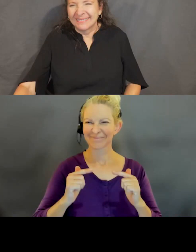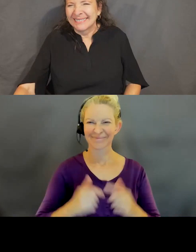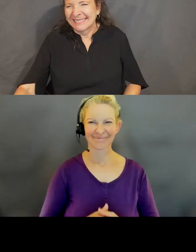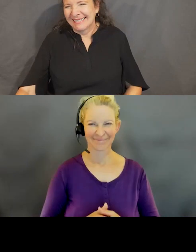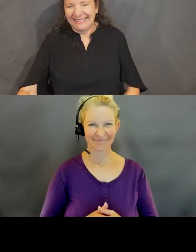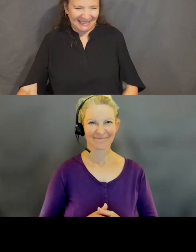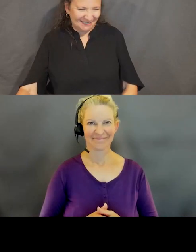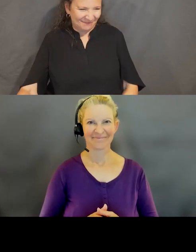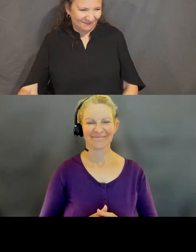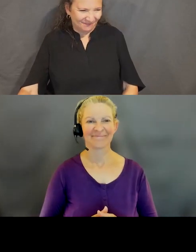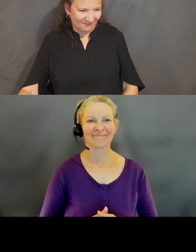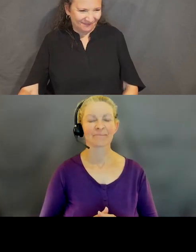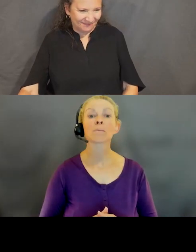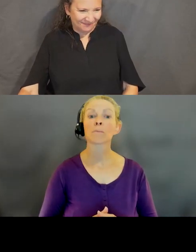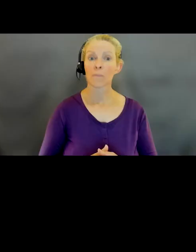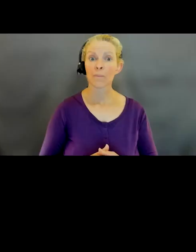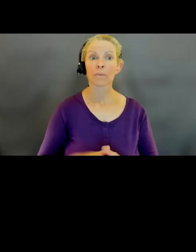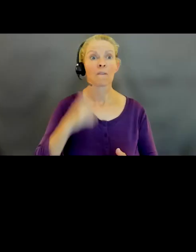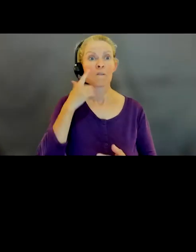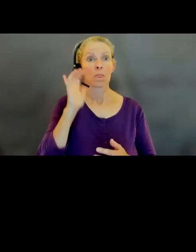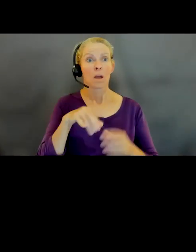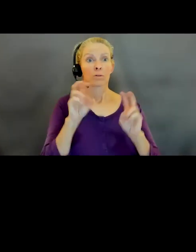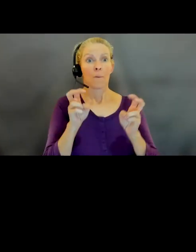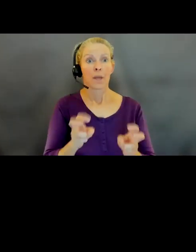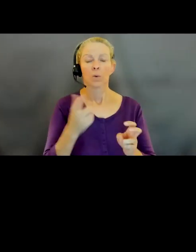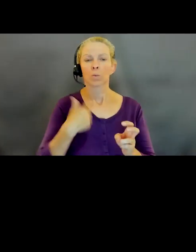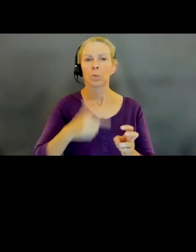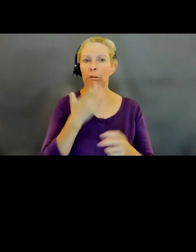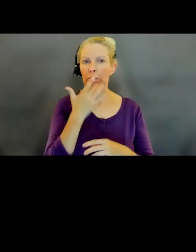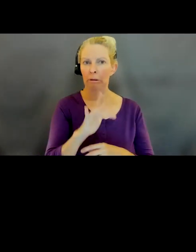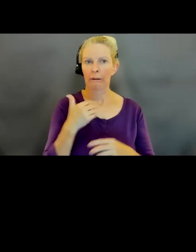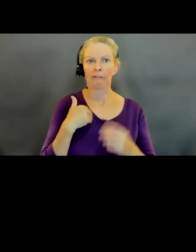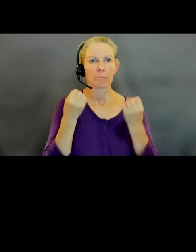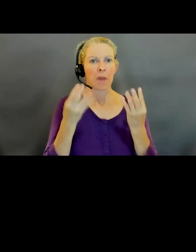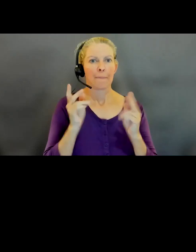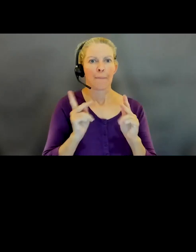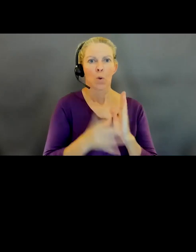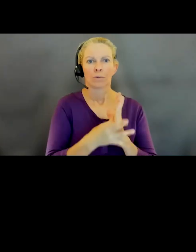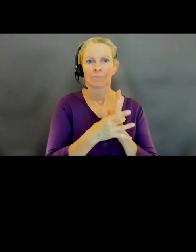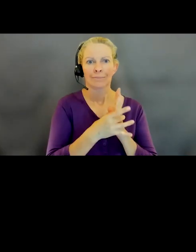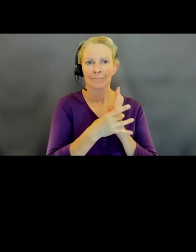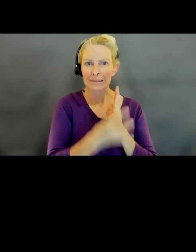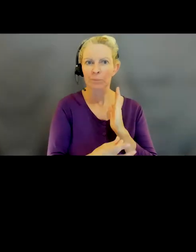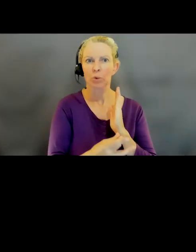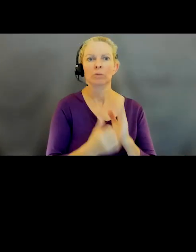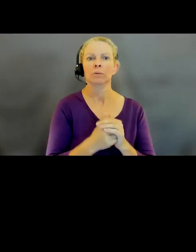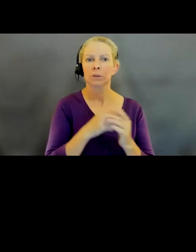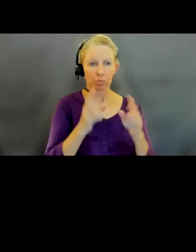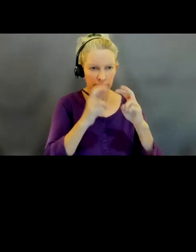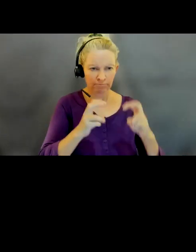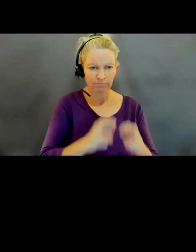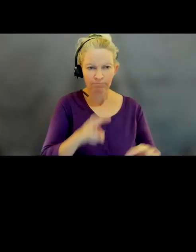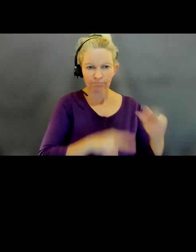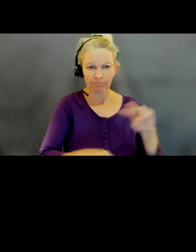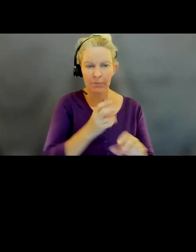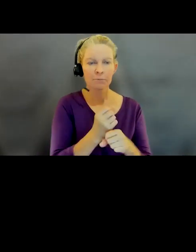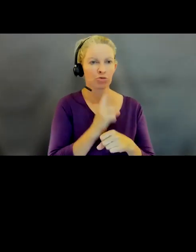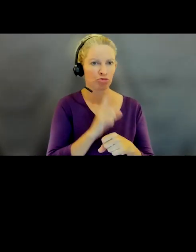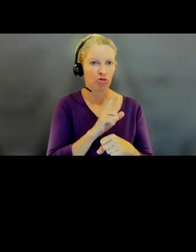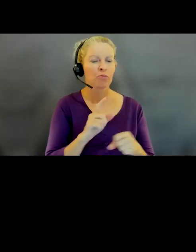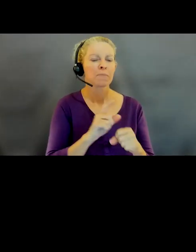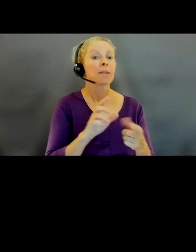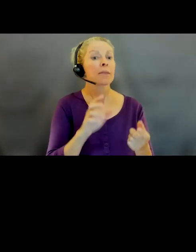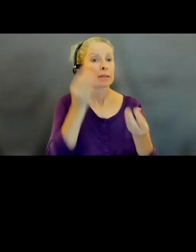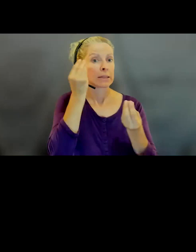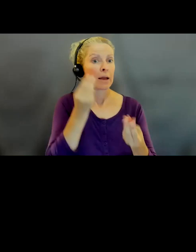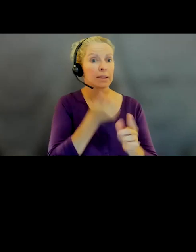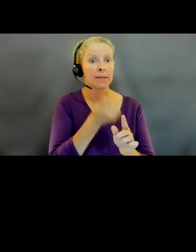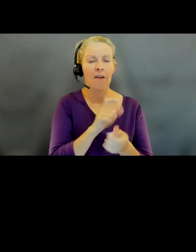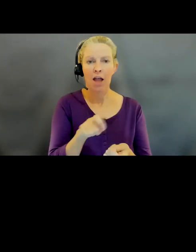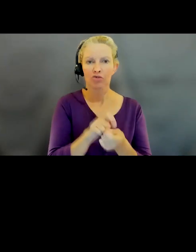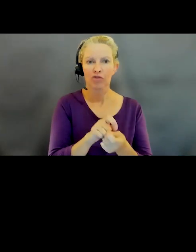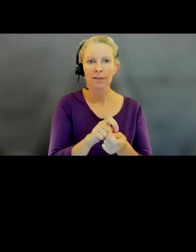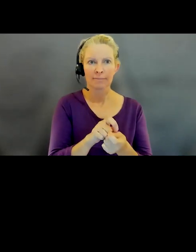and a lot of experts inside to make sure that the data is accurate and correct. So, I ask you,